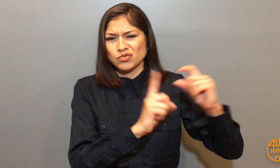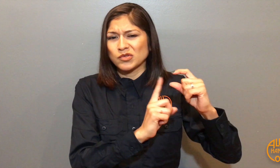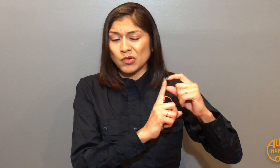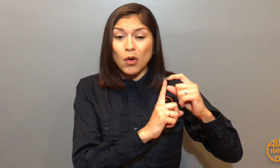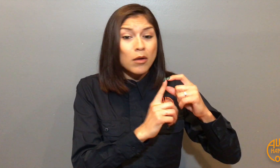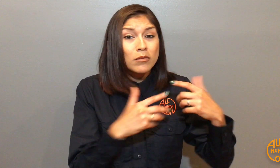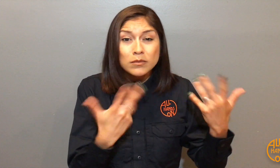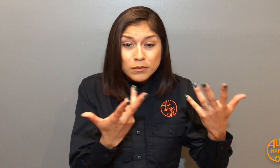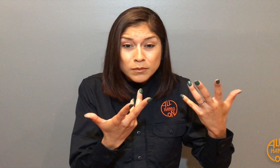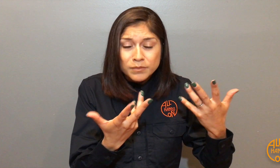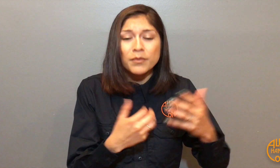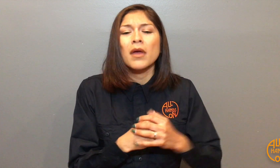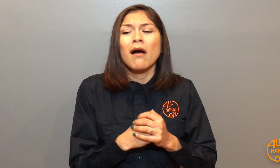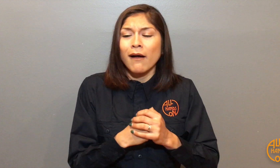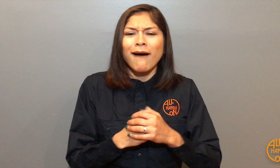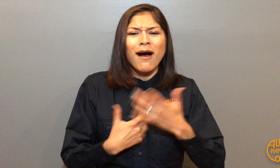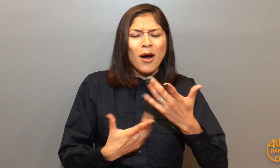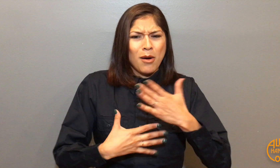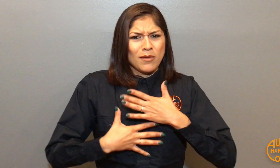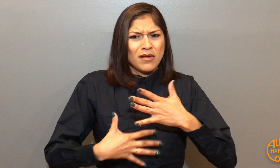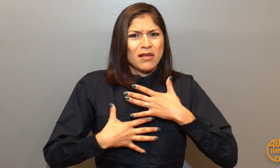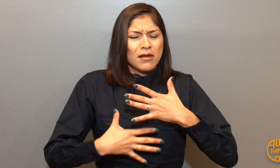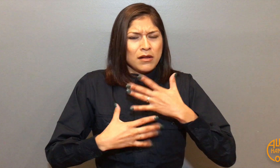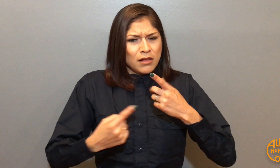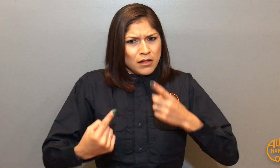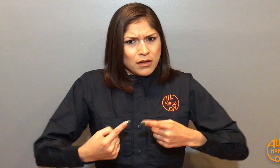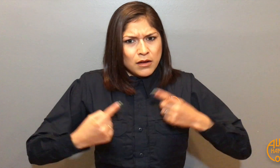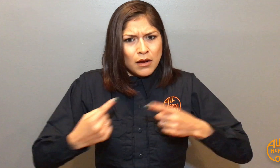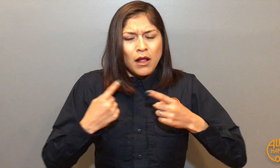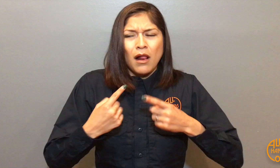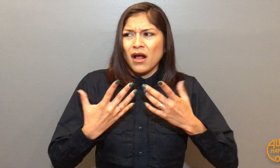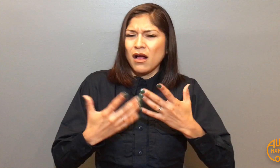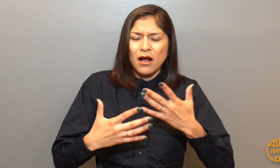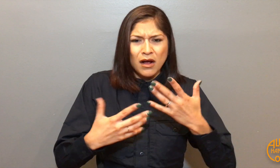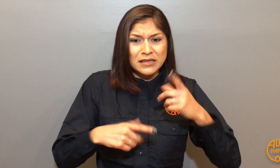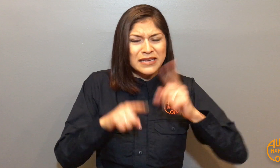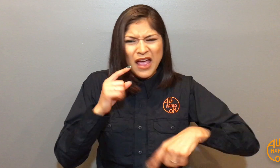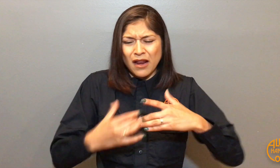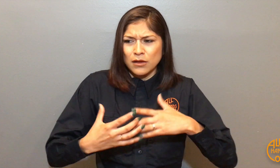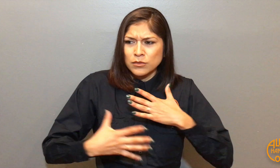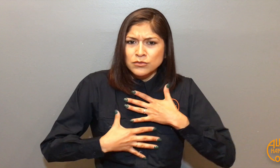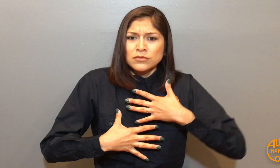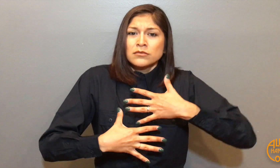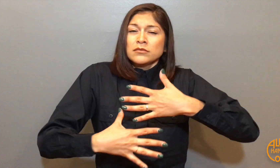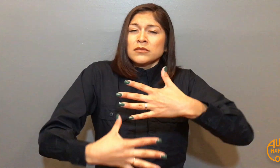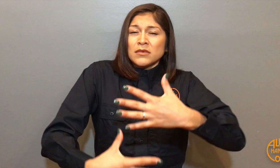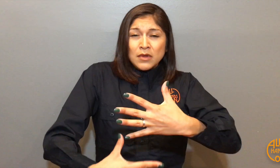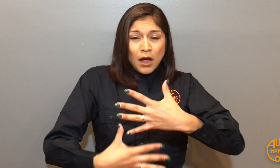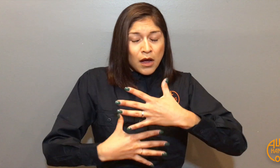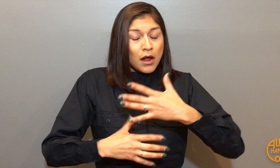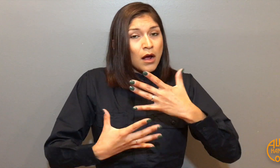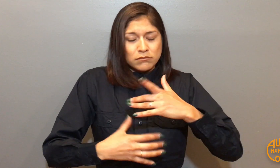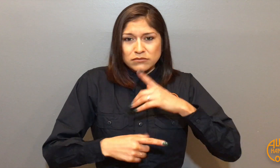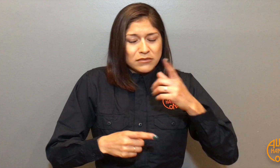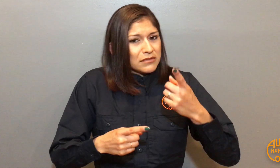medical term for it, it may feel like your chest is tight like you're